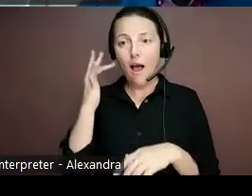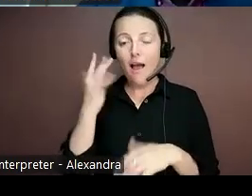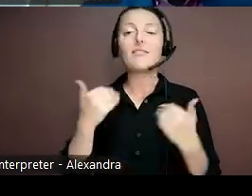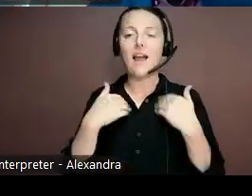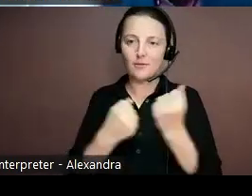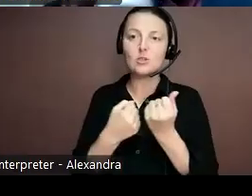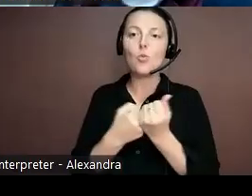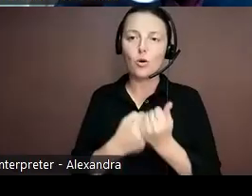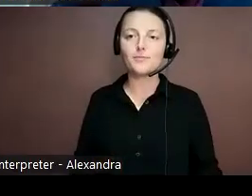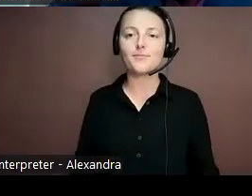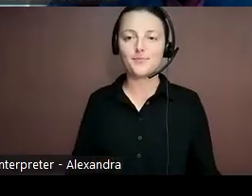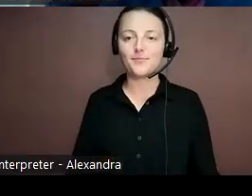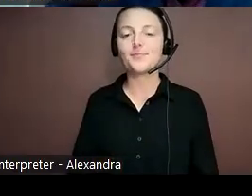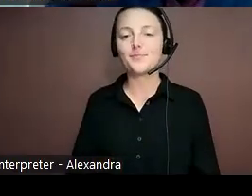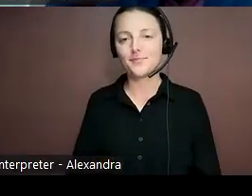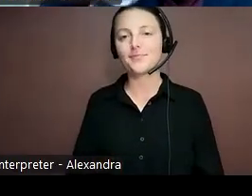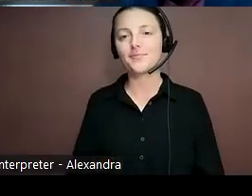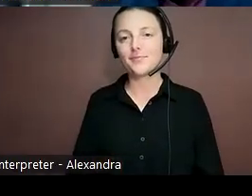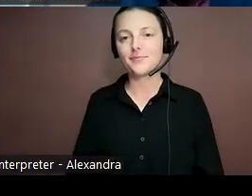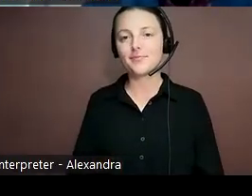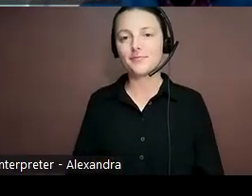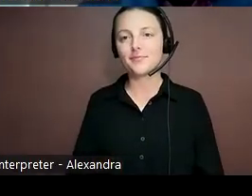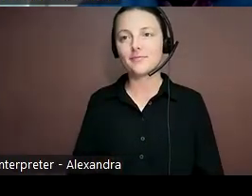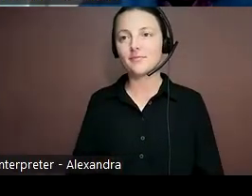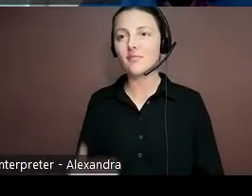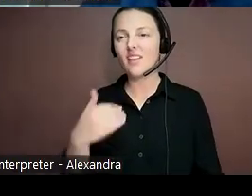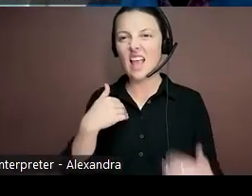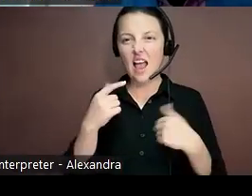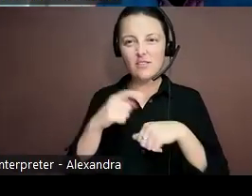Great. Thank you. Think we have time for one more quick question.